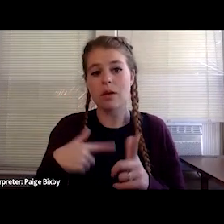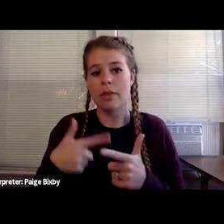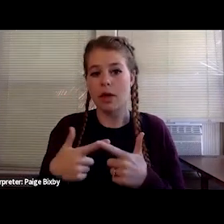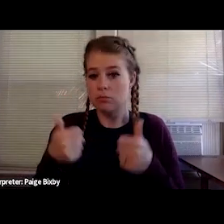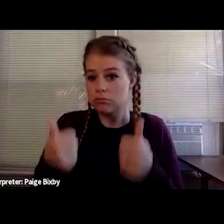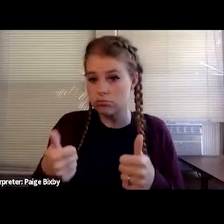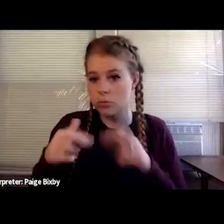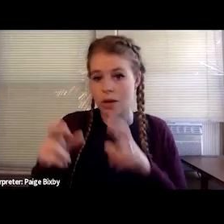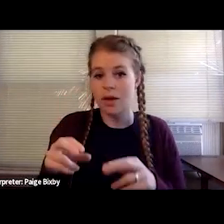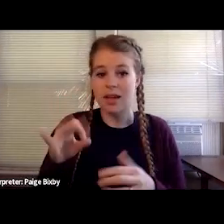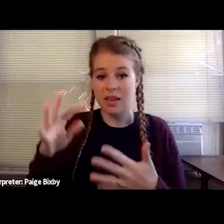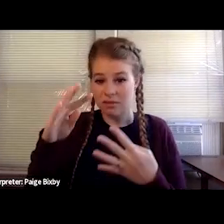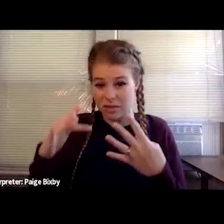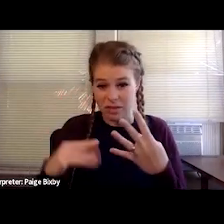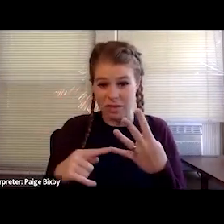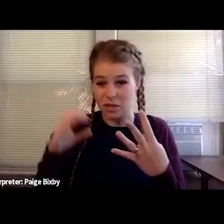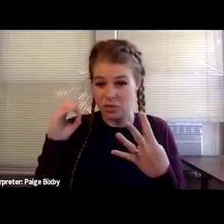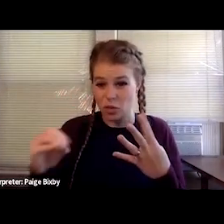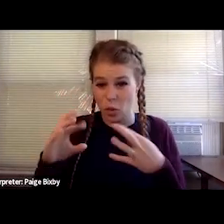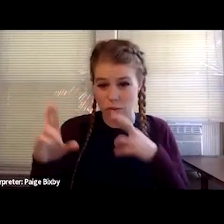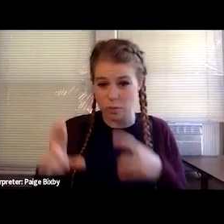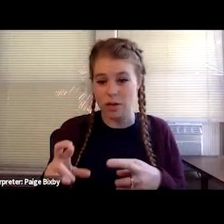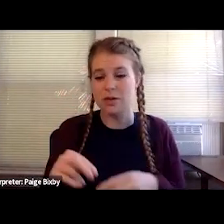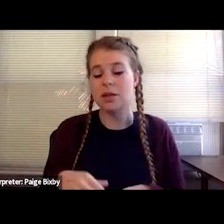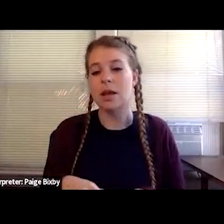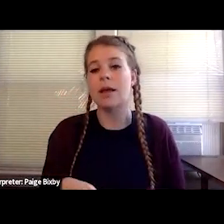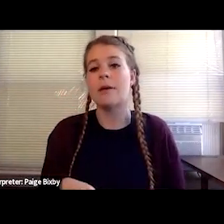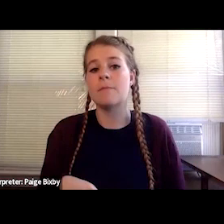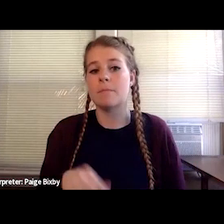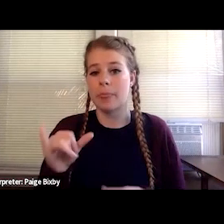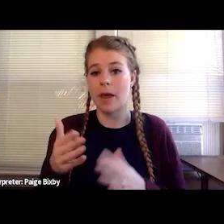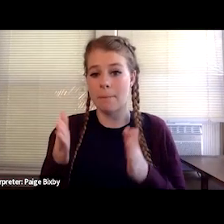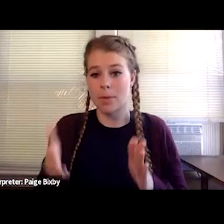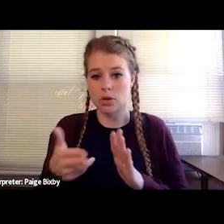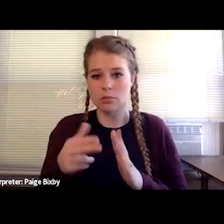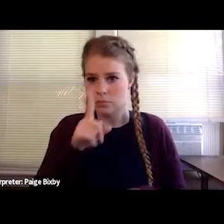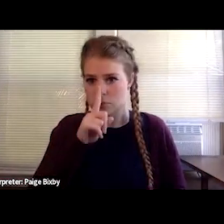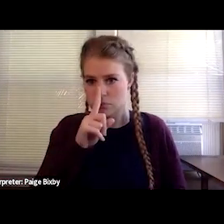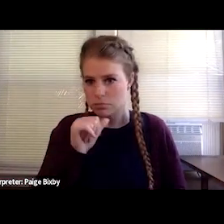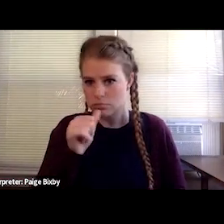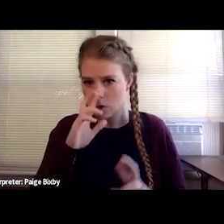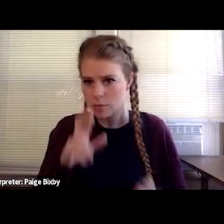If we're unable to get that response, the person is U, unresponsive. That's when we're starting to think about Narcan.